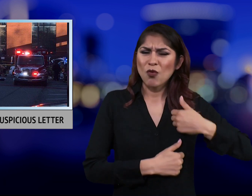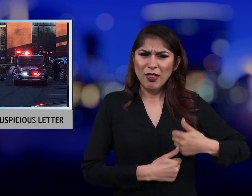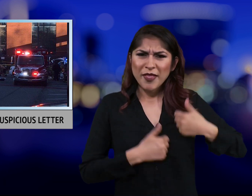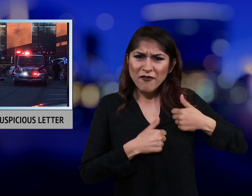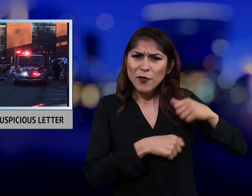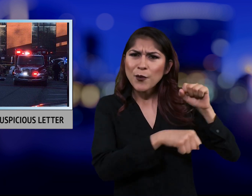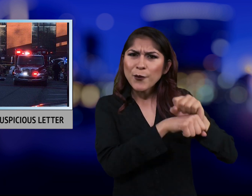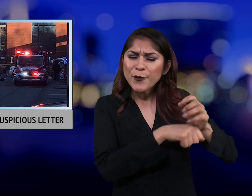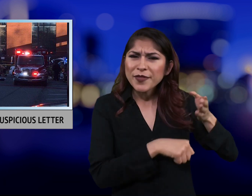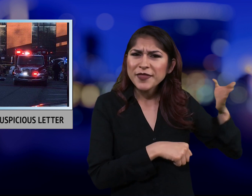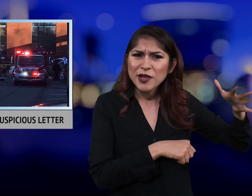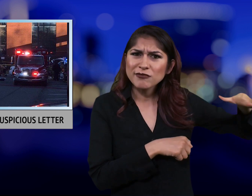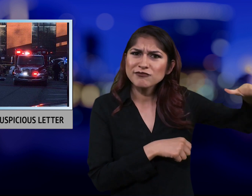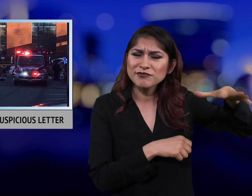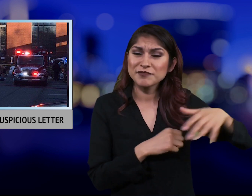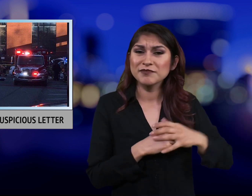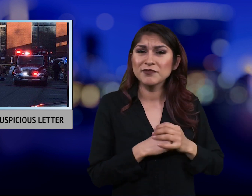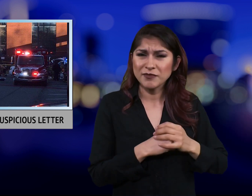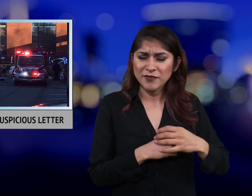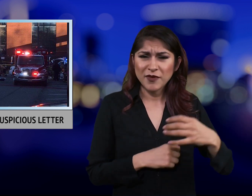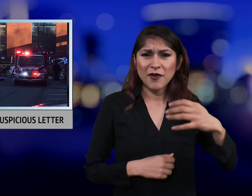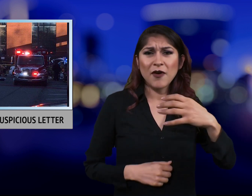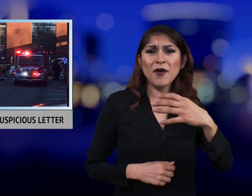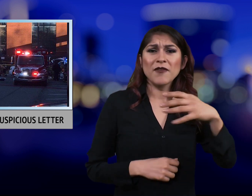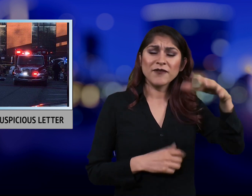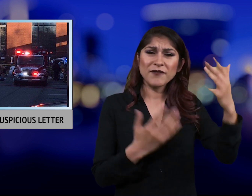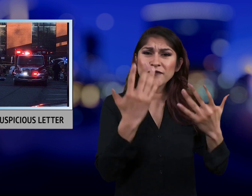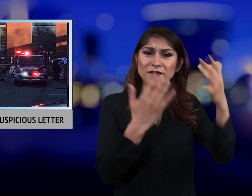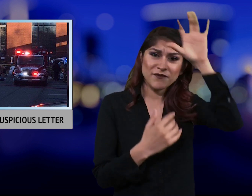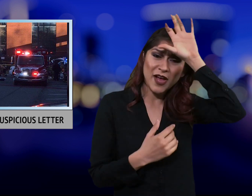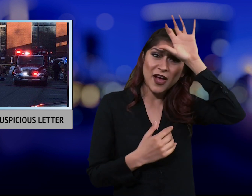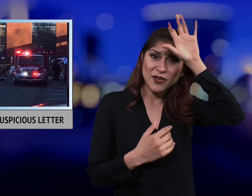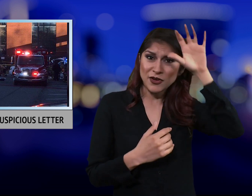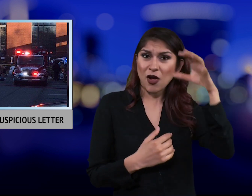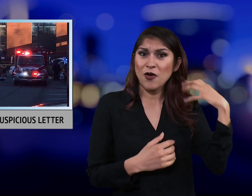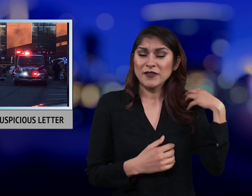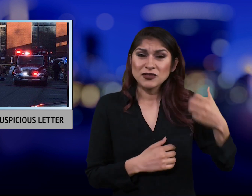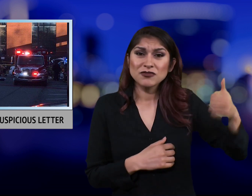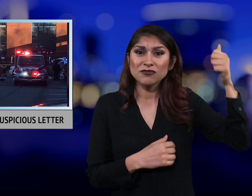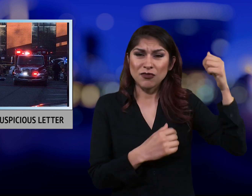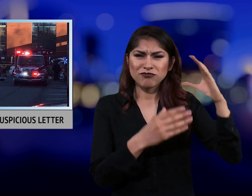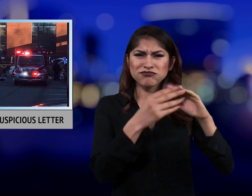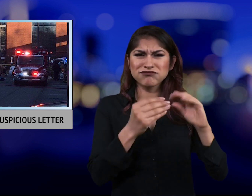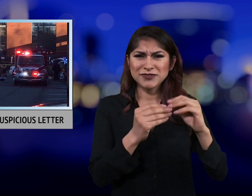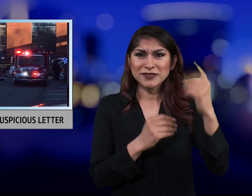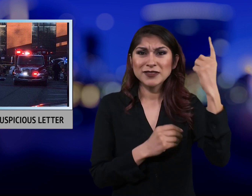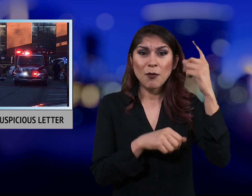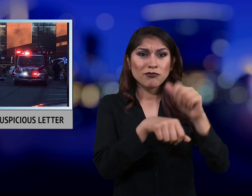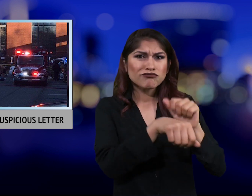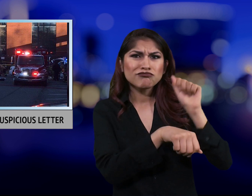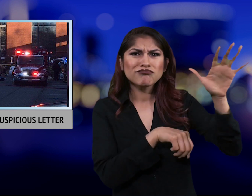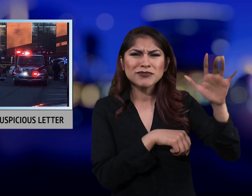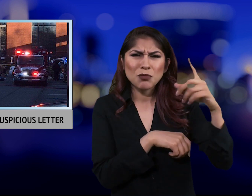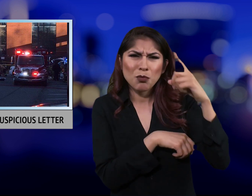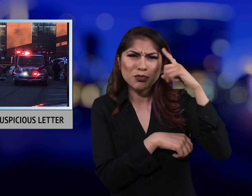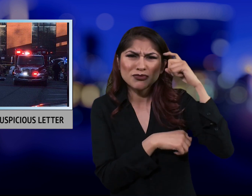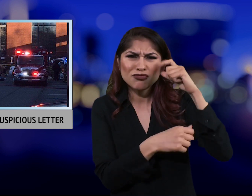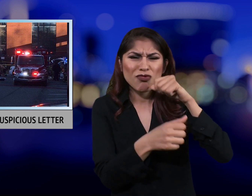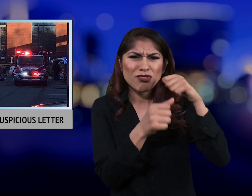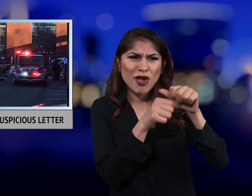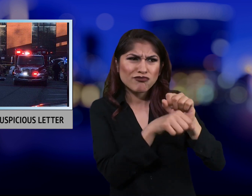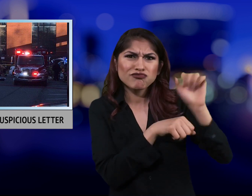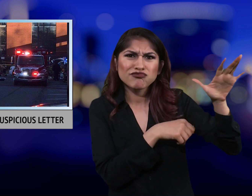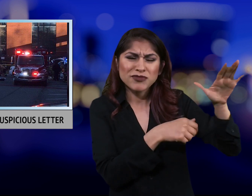at Joint Base Myer-Henderson Hall in Arlington, Virginia.